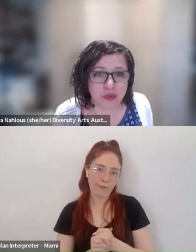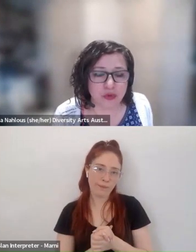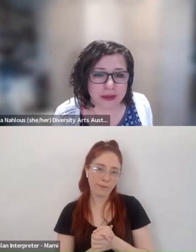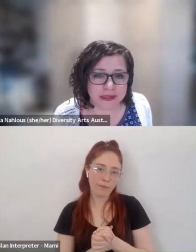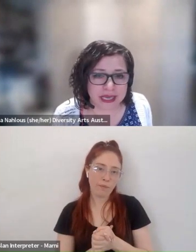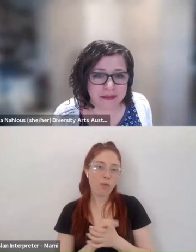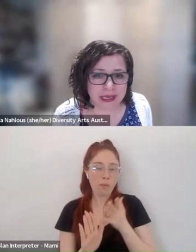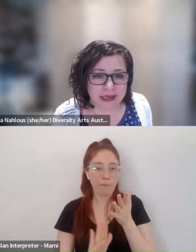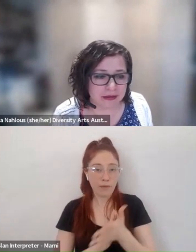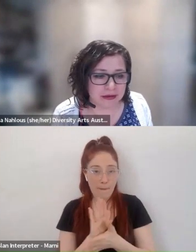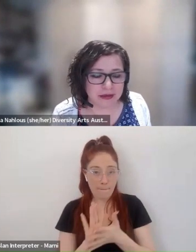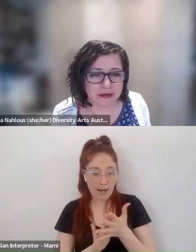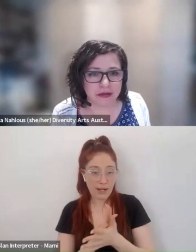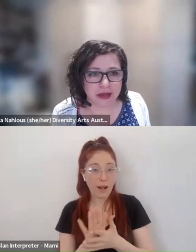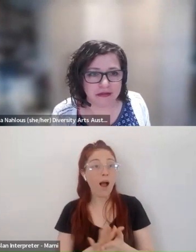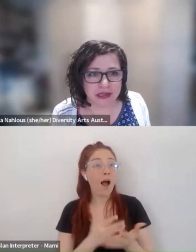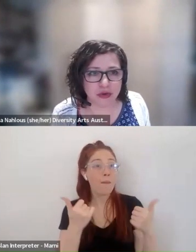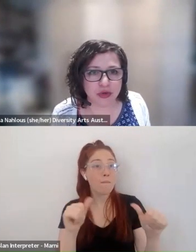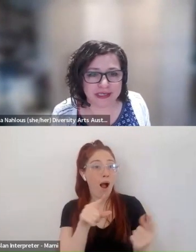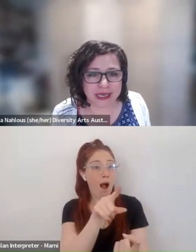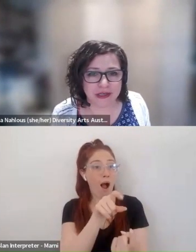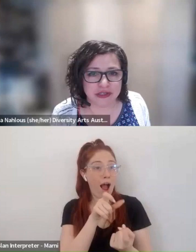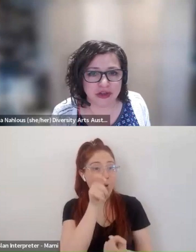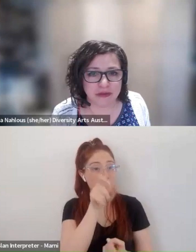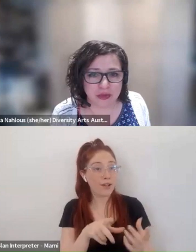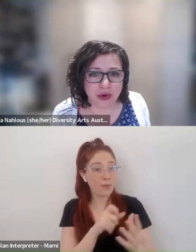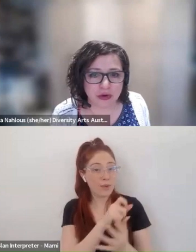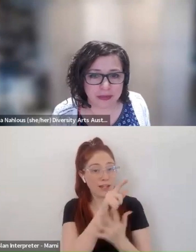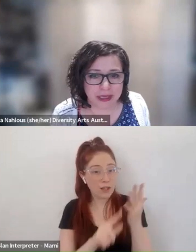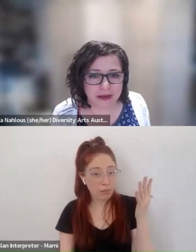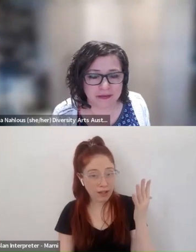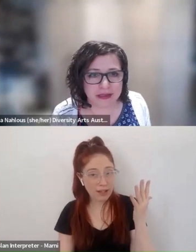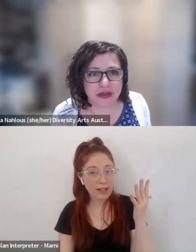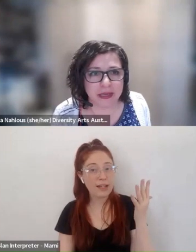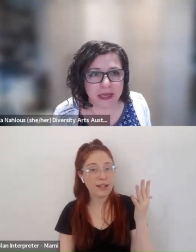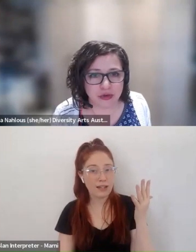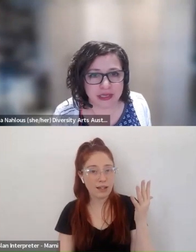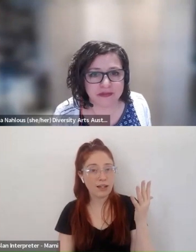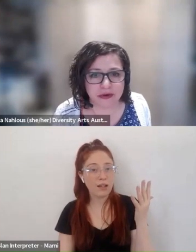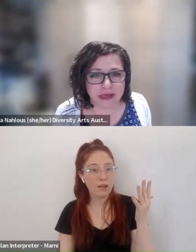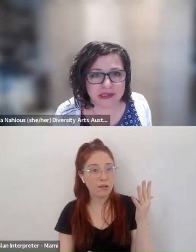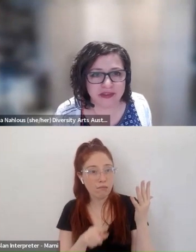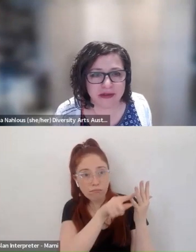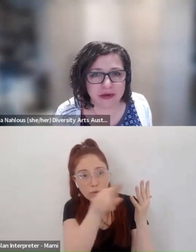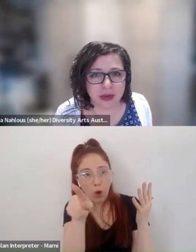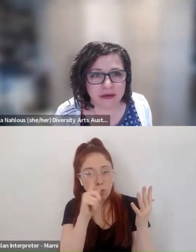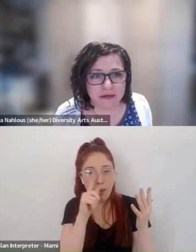board members come in, the organization is going to be welcoming, and that's going to be a good experience for everyone?